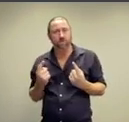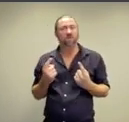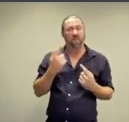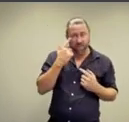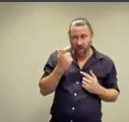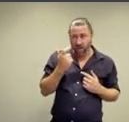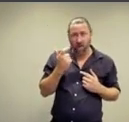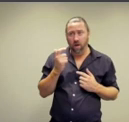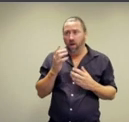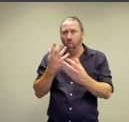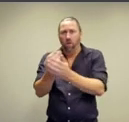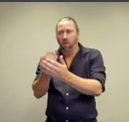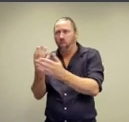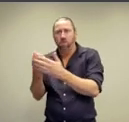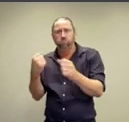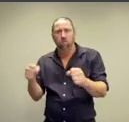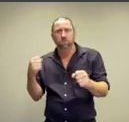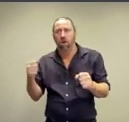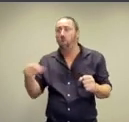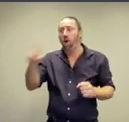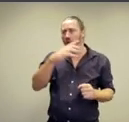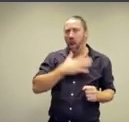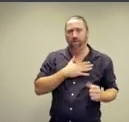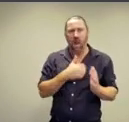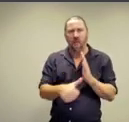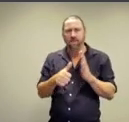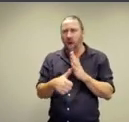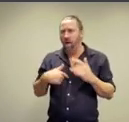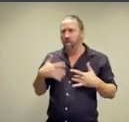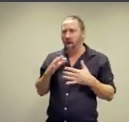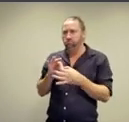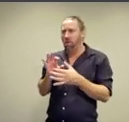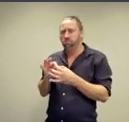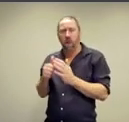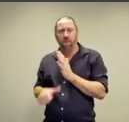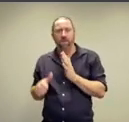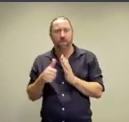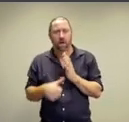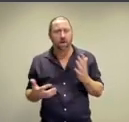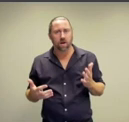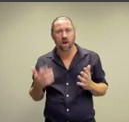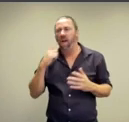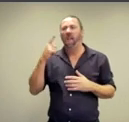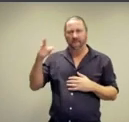many found sanctuary in motorcycle communities where leather was popular clothing. The men